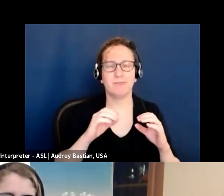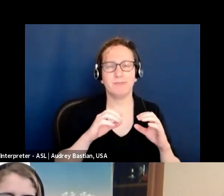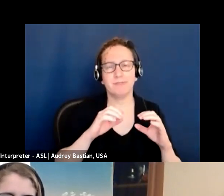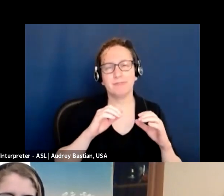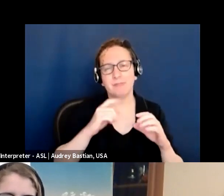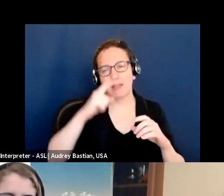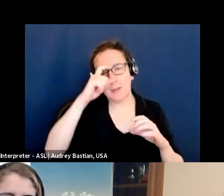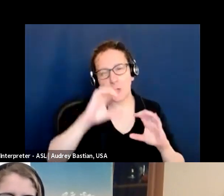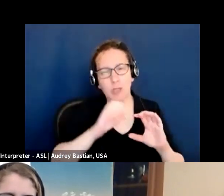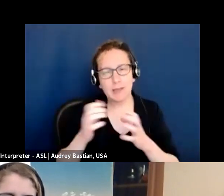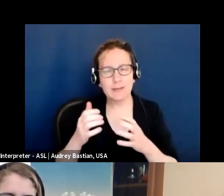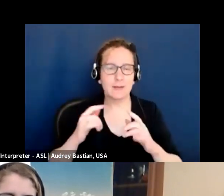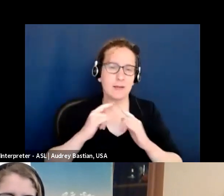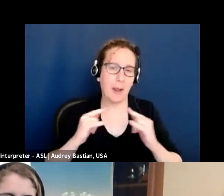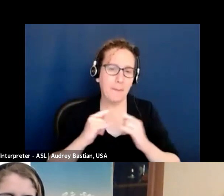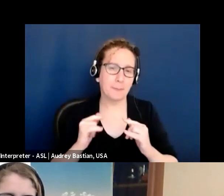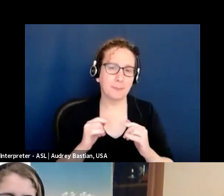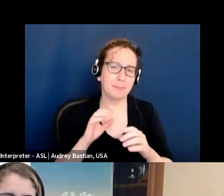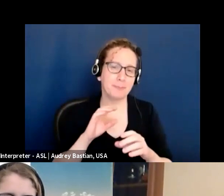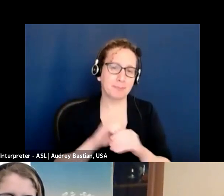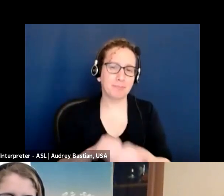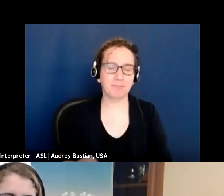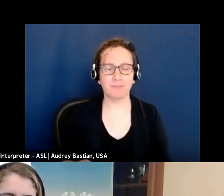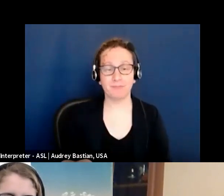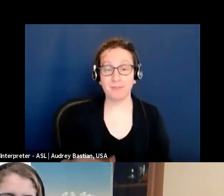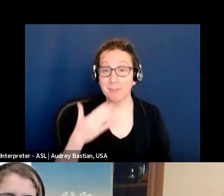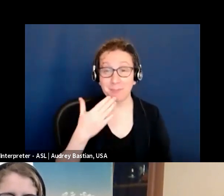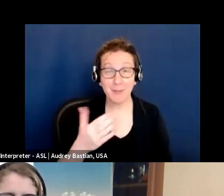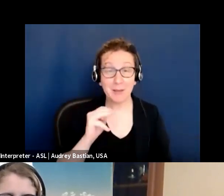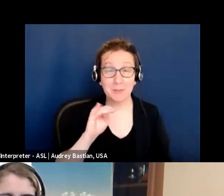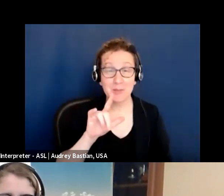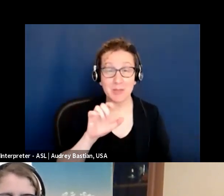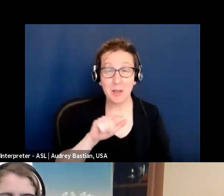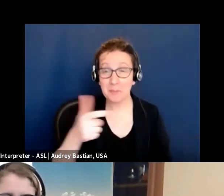Thanks, Michelle. How about Ana? >> ANA SIKHASHVILI: